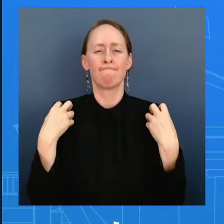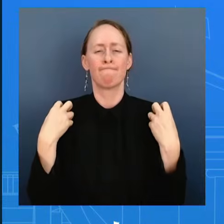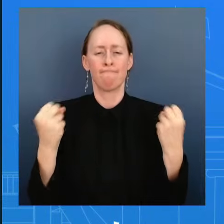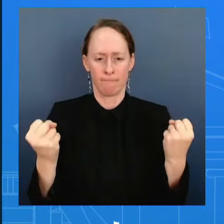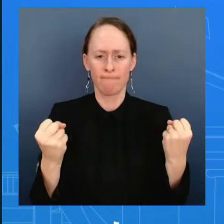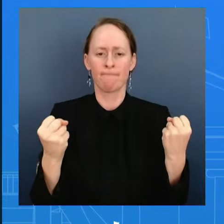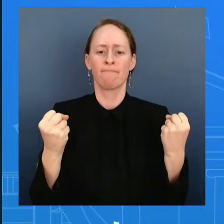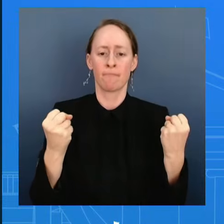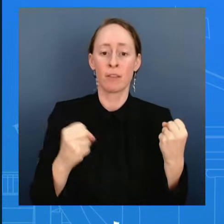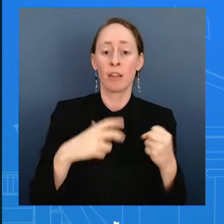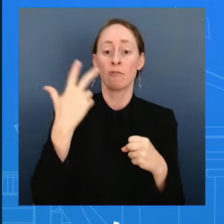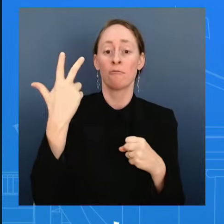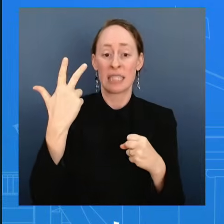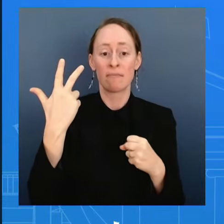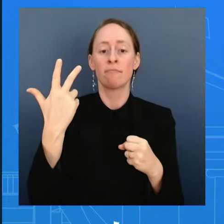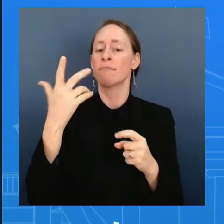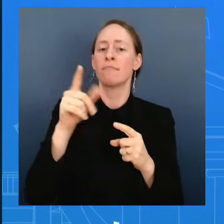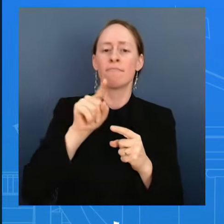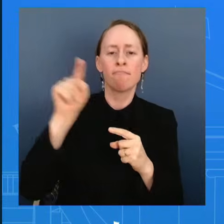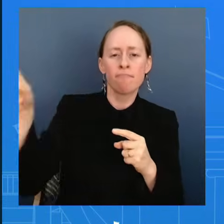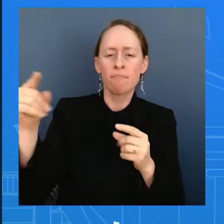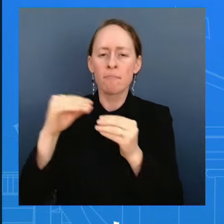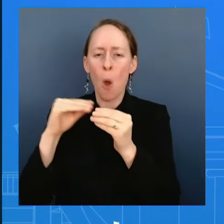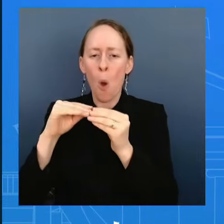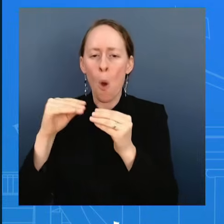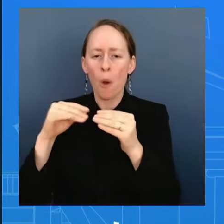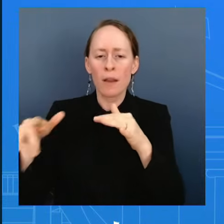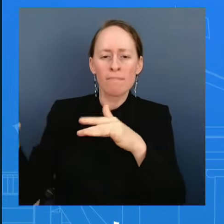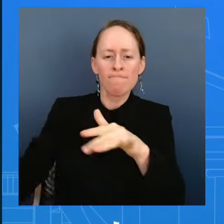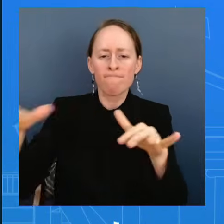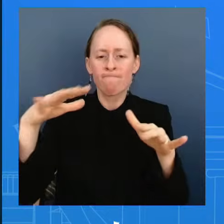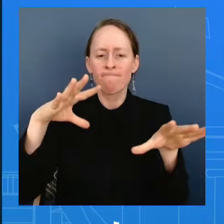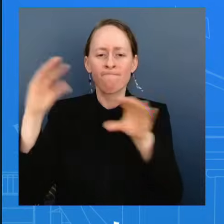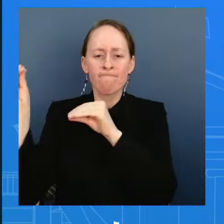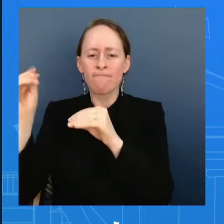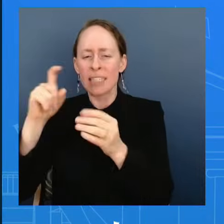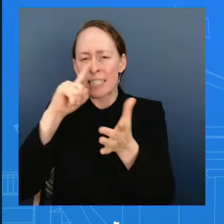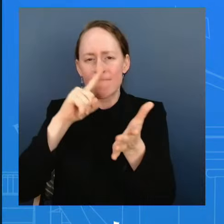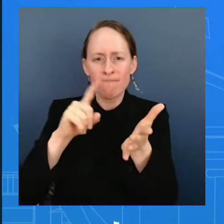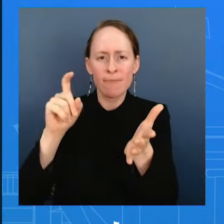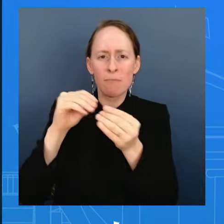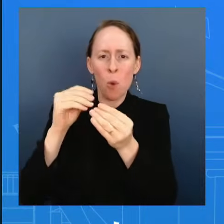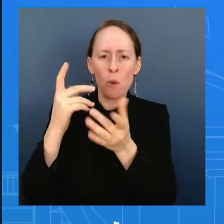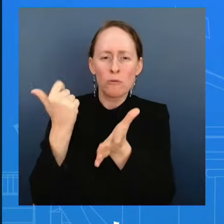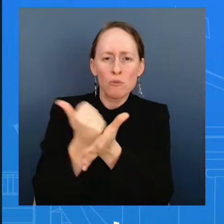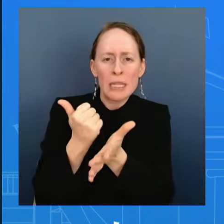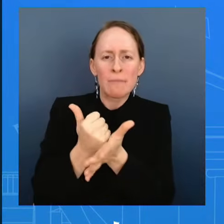We're going to continue to have conversations on how to get the ceasefire deal done, to get hostages home to their families,